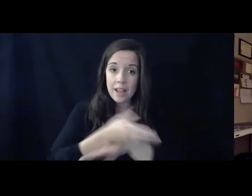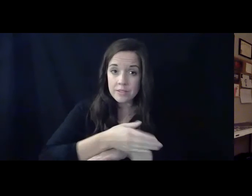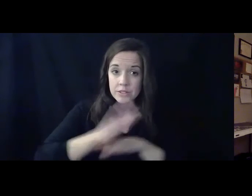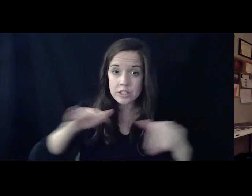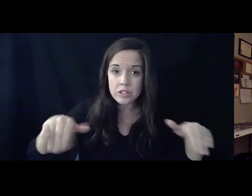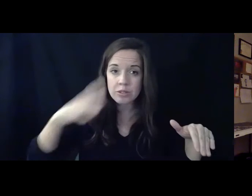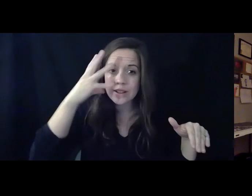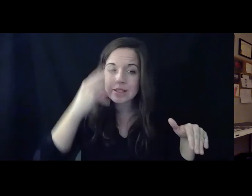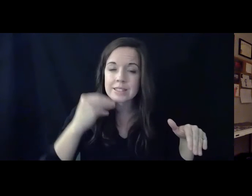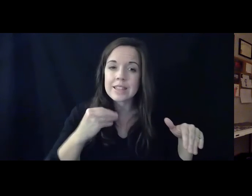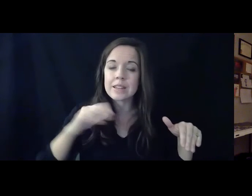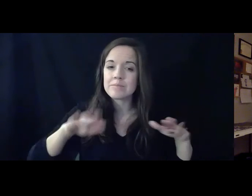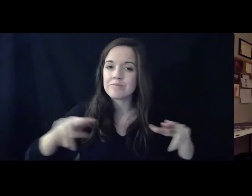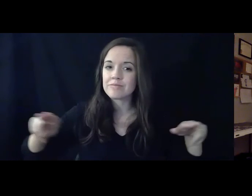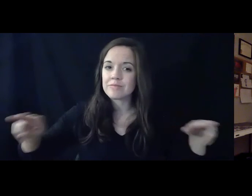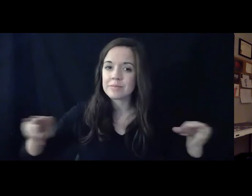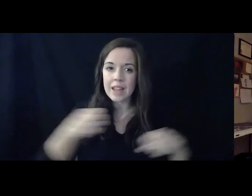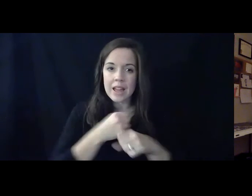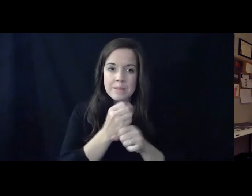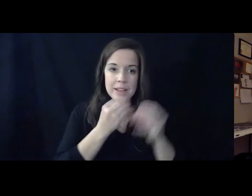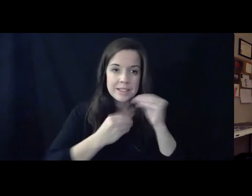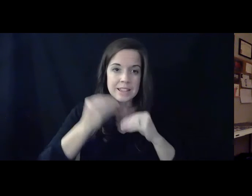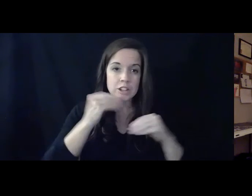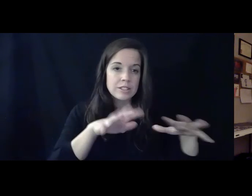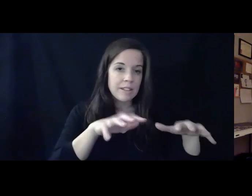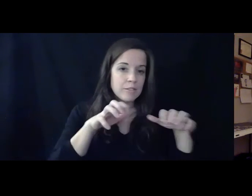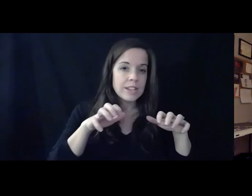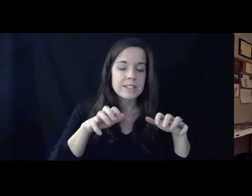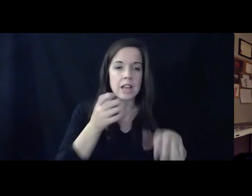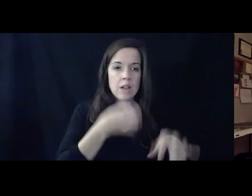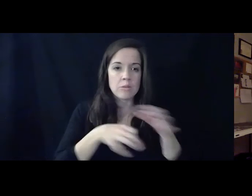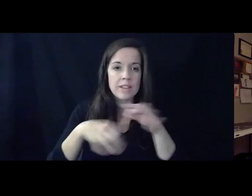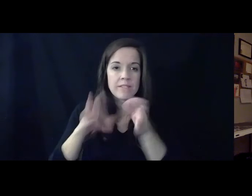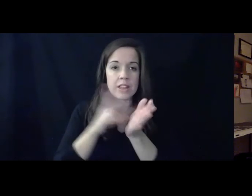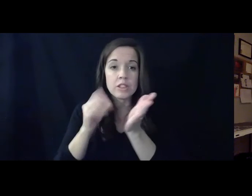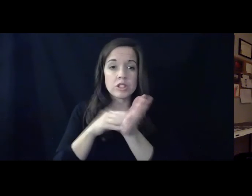I make dinners for the week and freeze them, I refill the soap dispensers, I sort laundry,